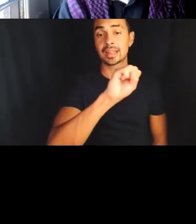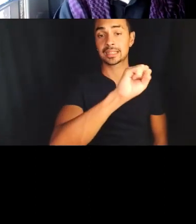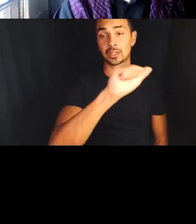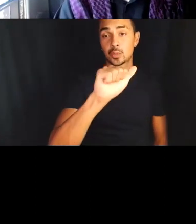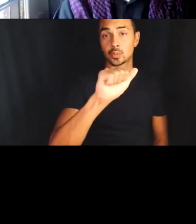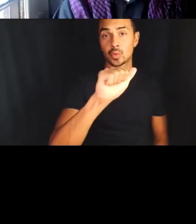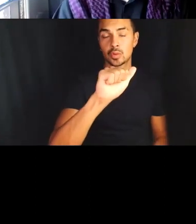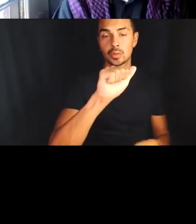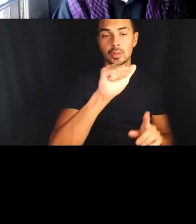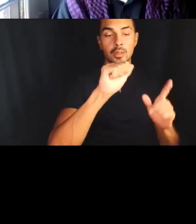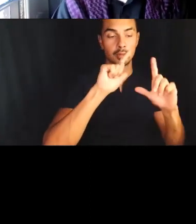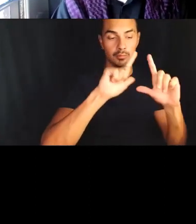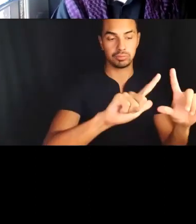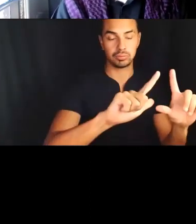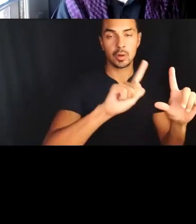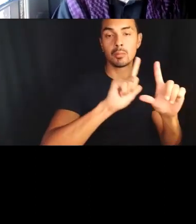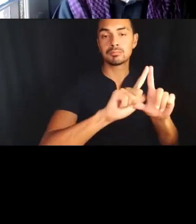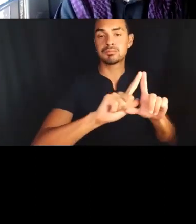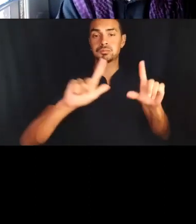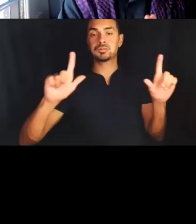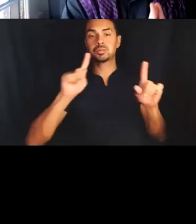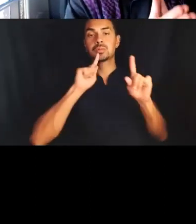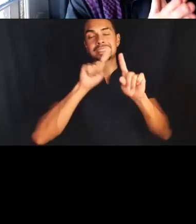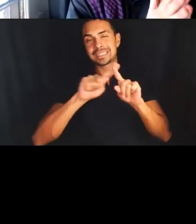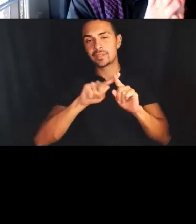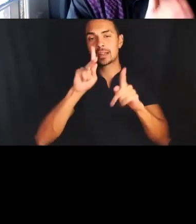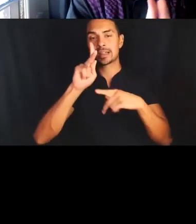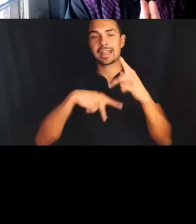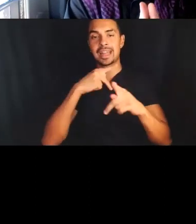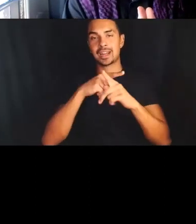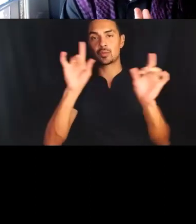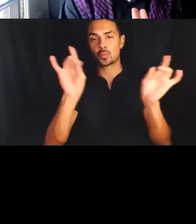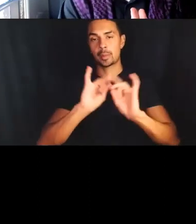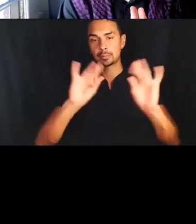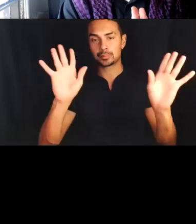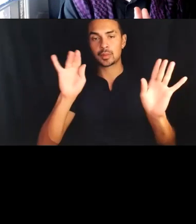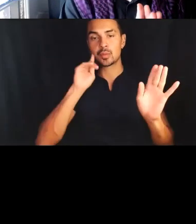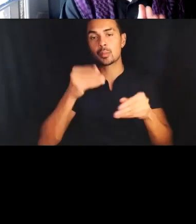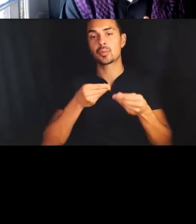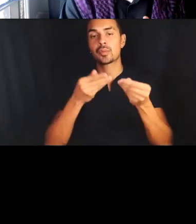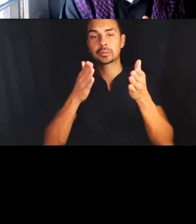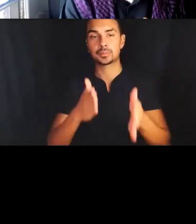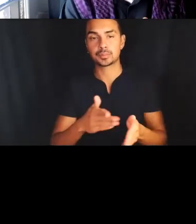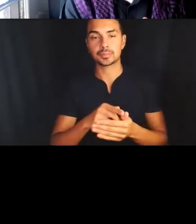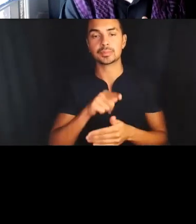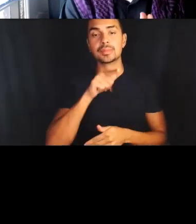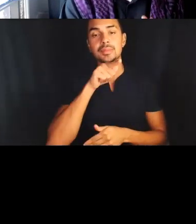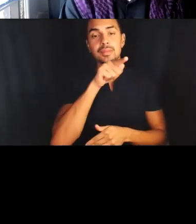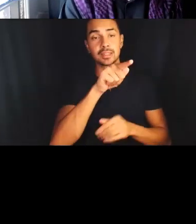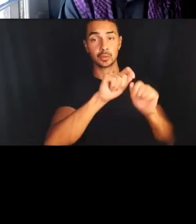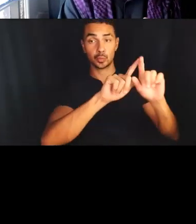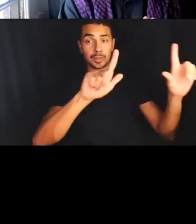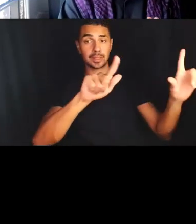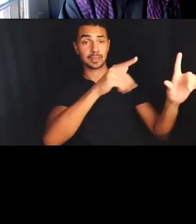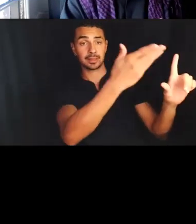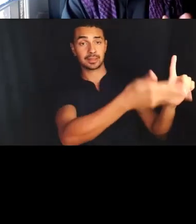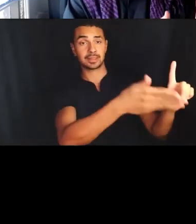for multiple different kinds of providers. And so right now what's on the screen is gonna look really, really simple for a three-year project,